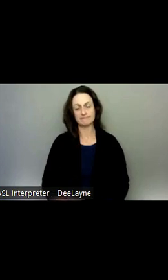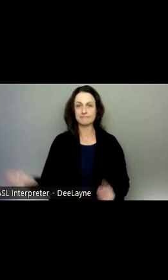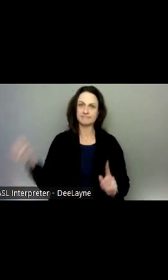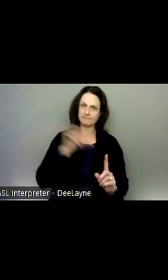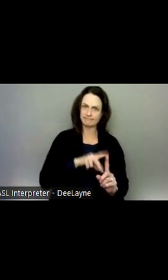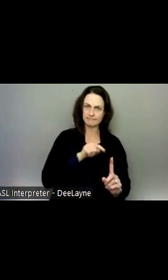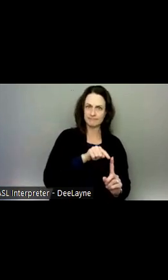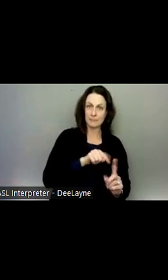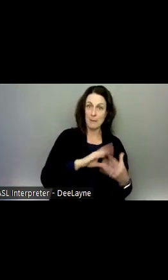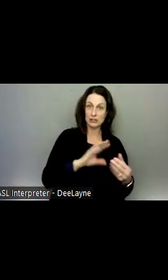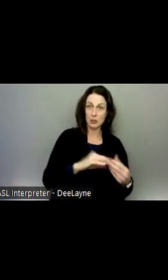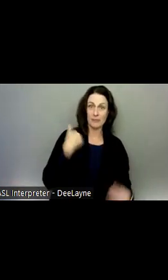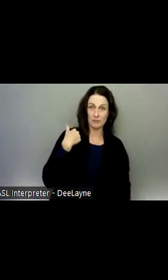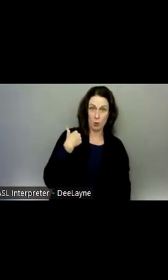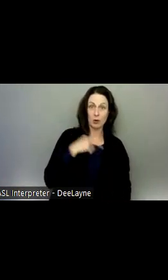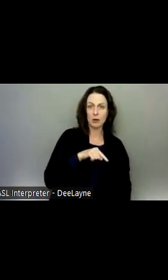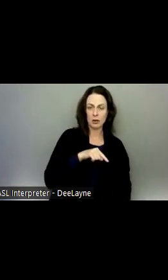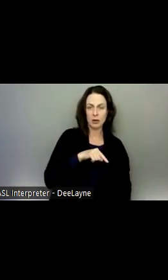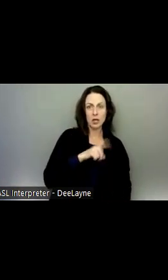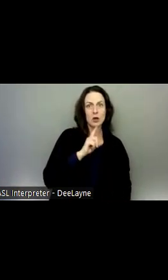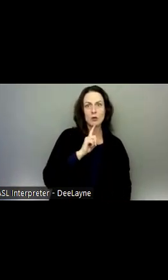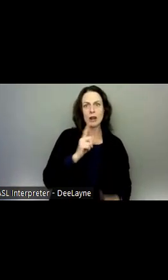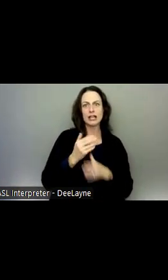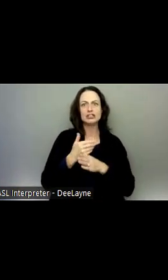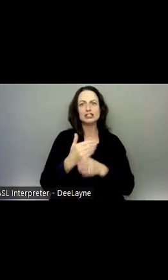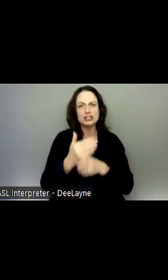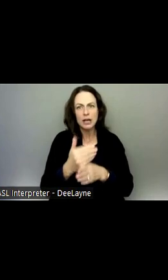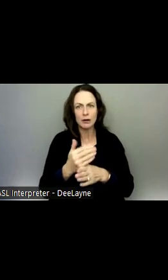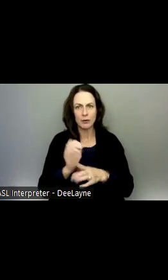that I mentioned earlier. It's really in a sharing environment,